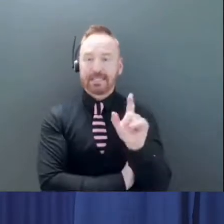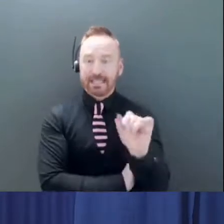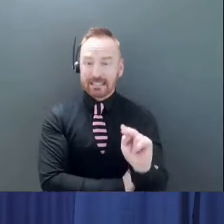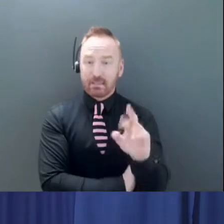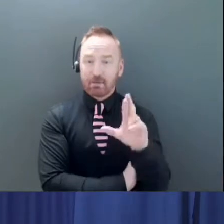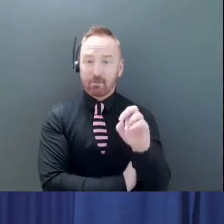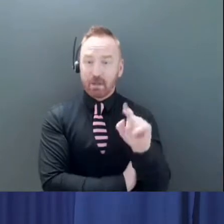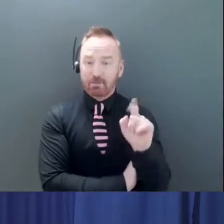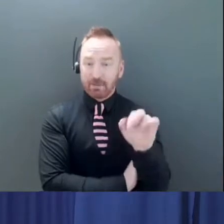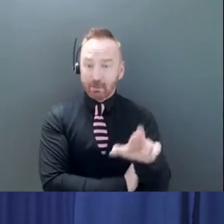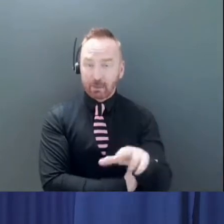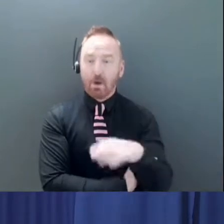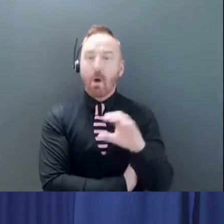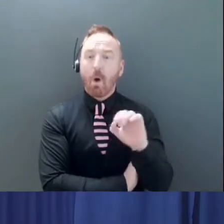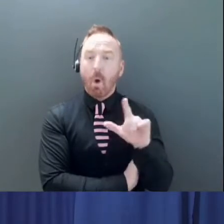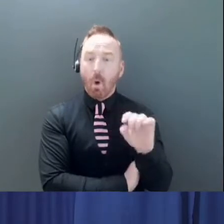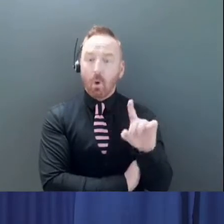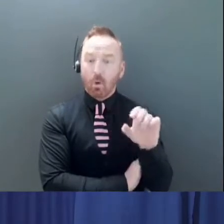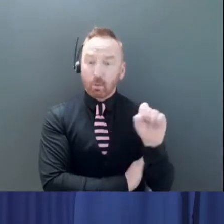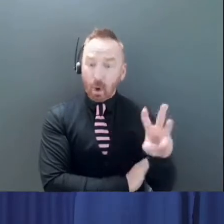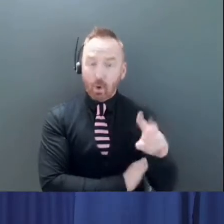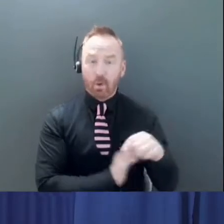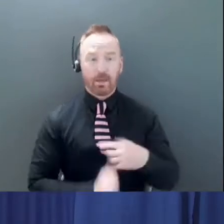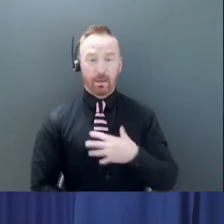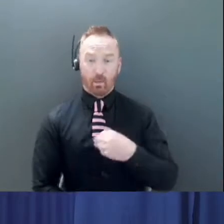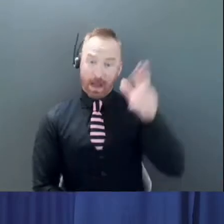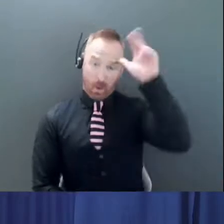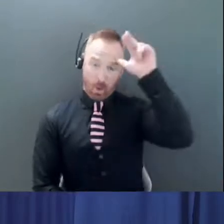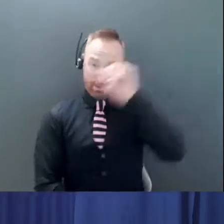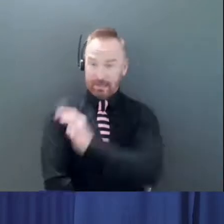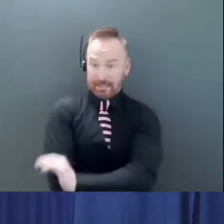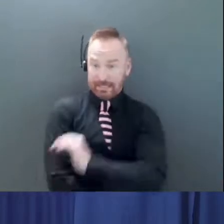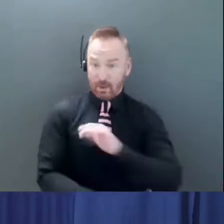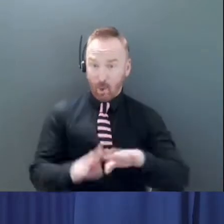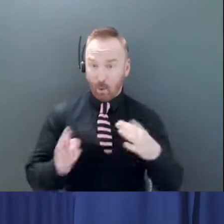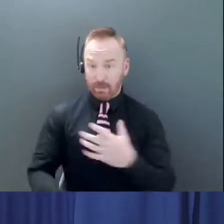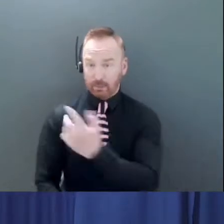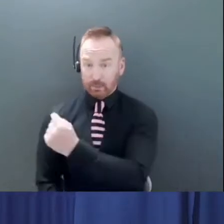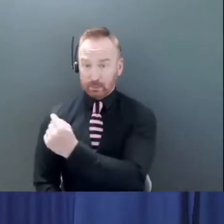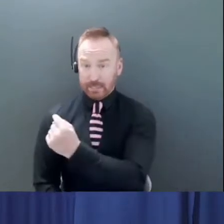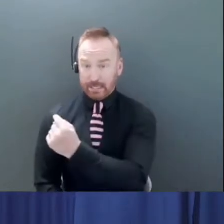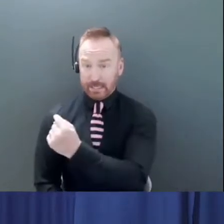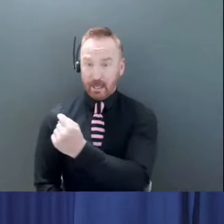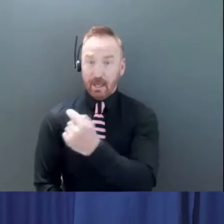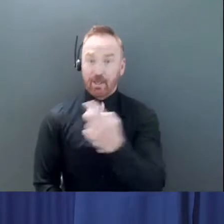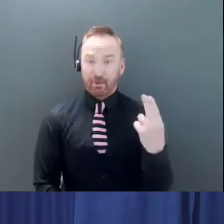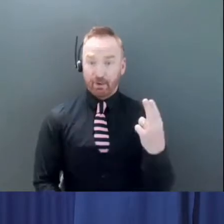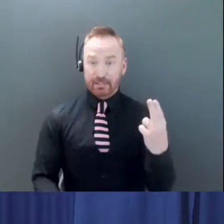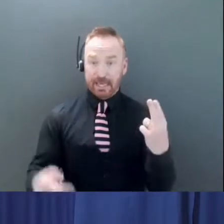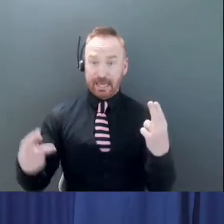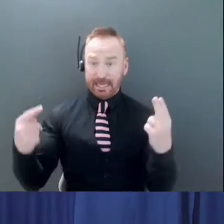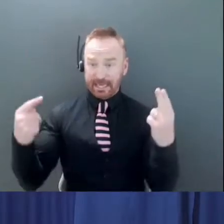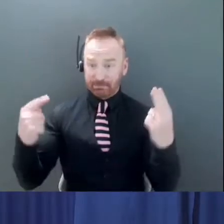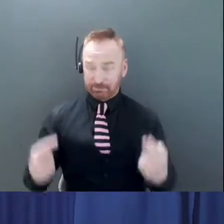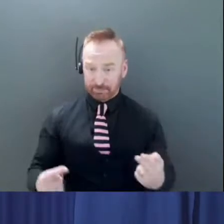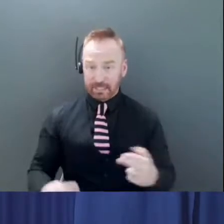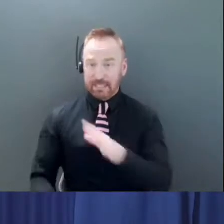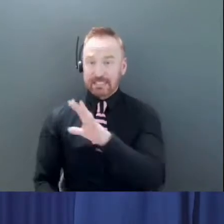Russland, river, and old crow, and in Whitehorse the clinic is